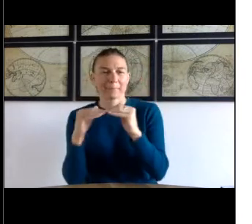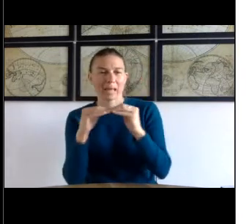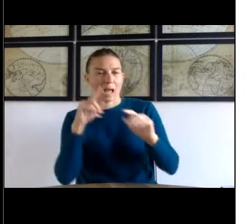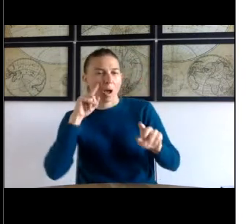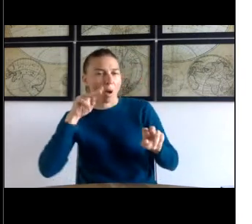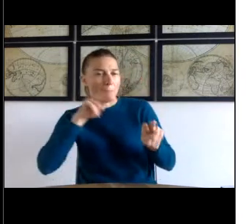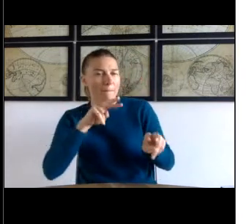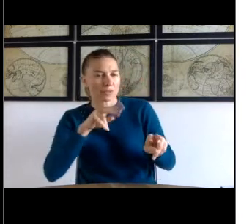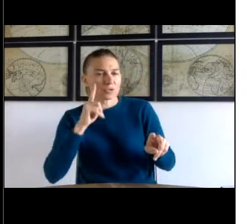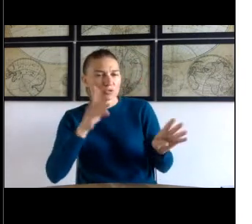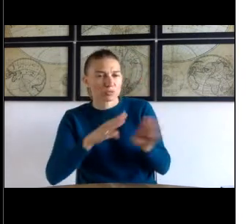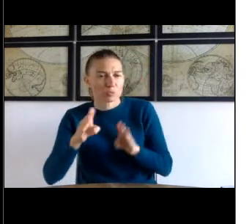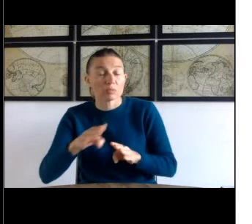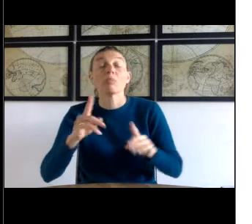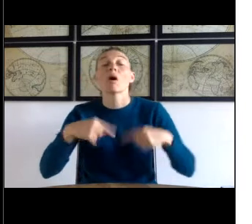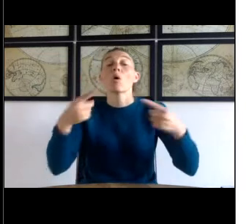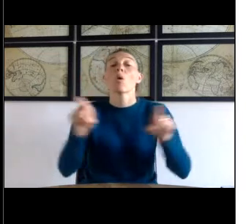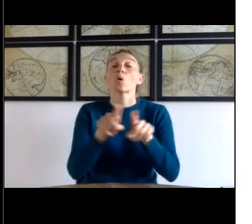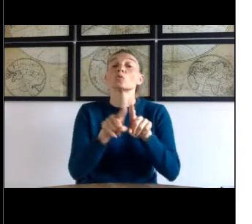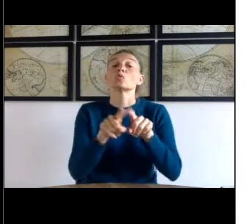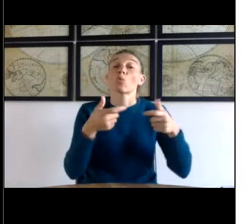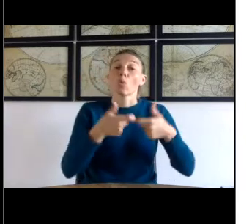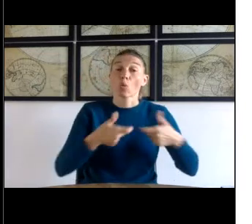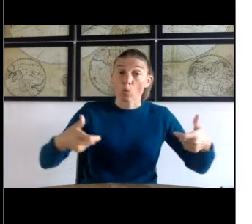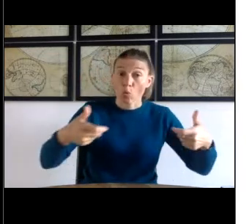but national learning at the local level.